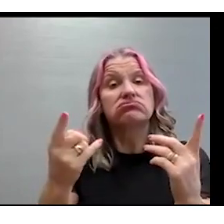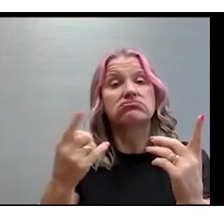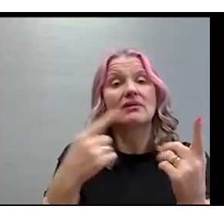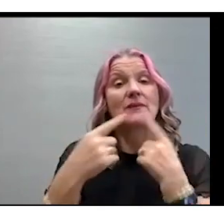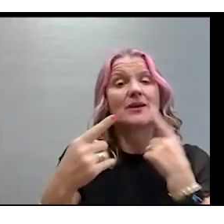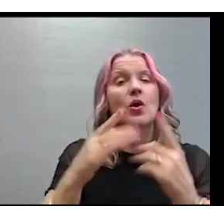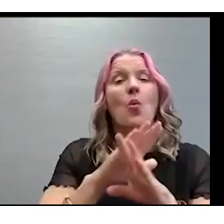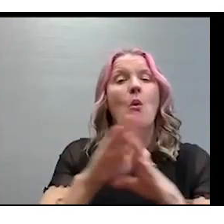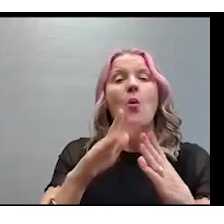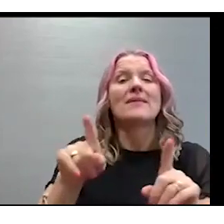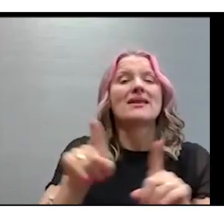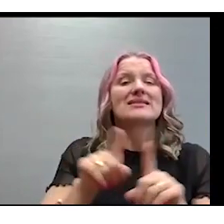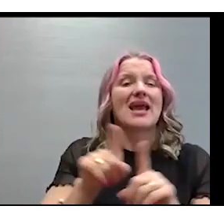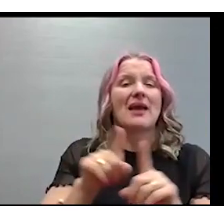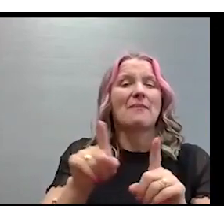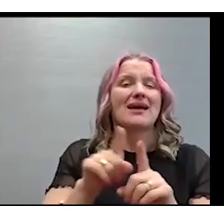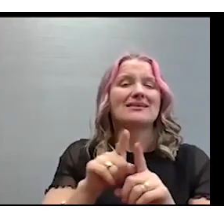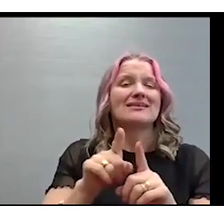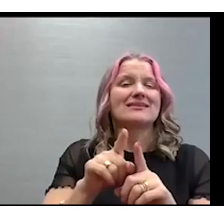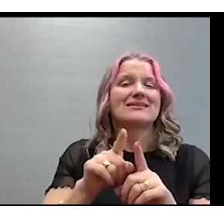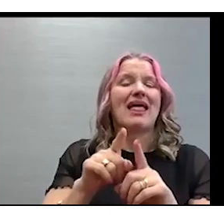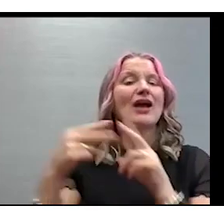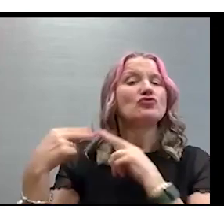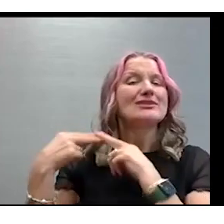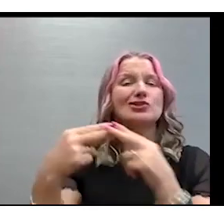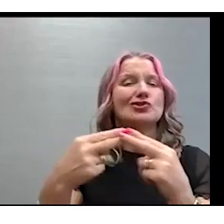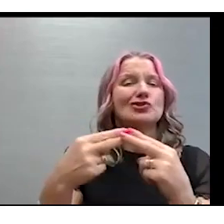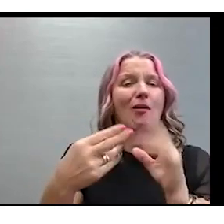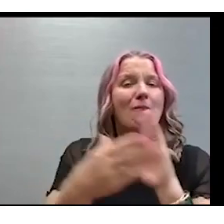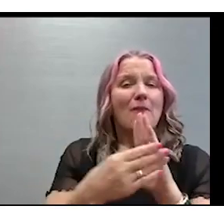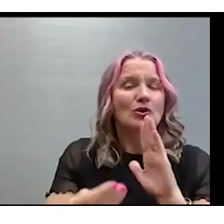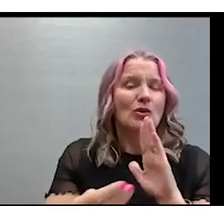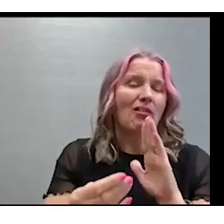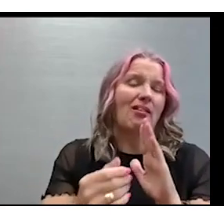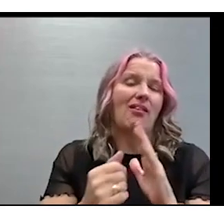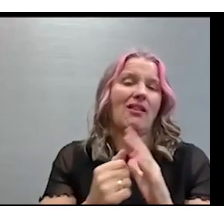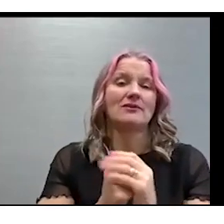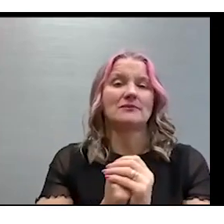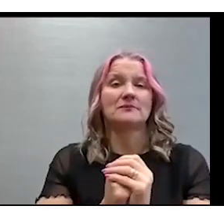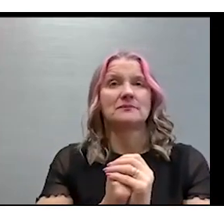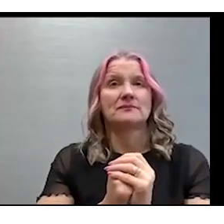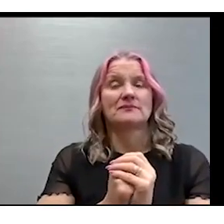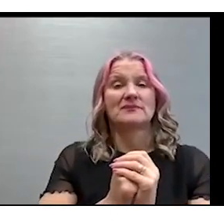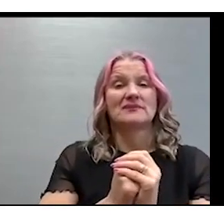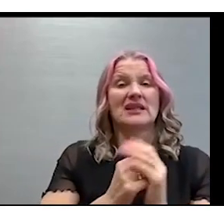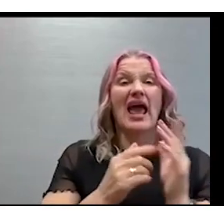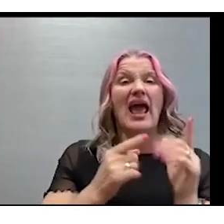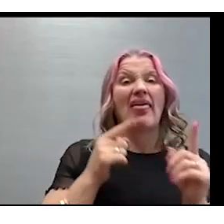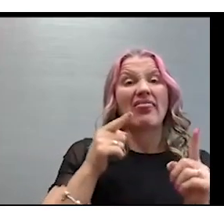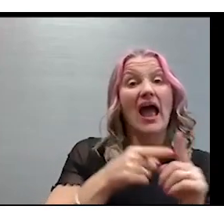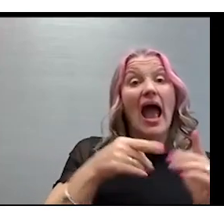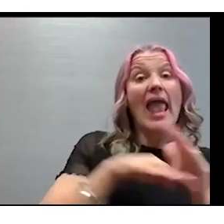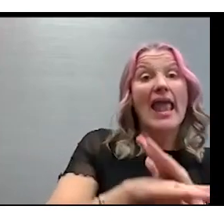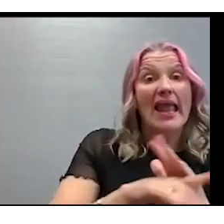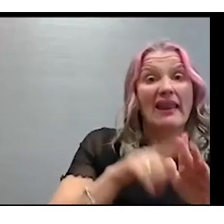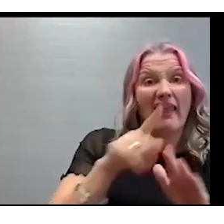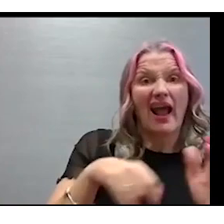same as a traditional AI model, which is meant to be very much this in this out.